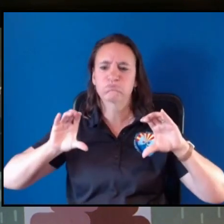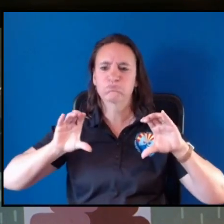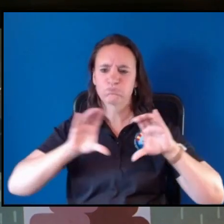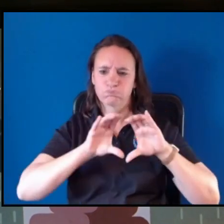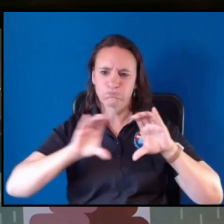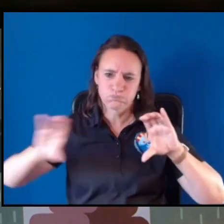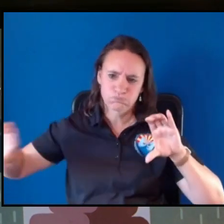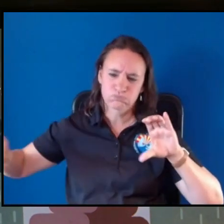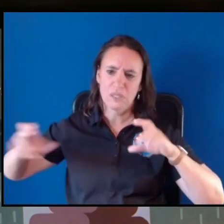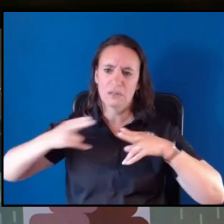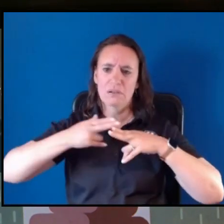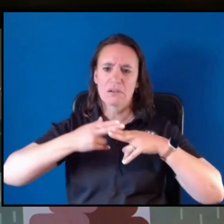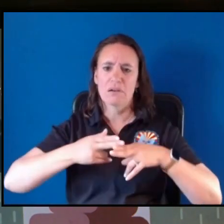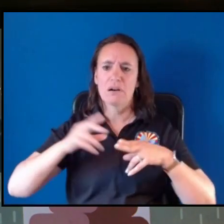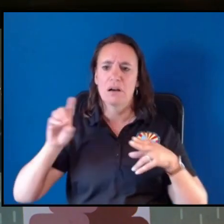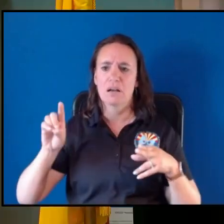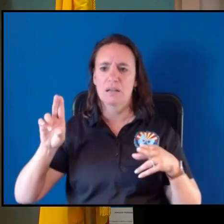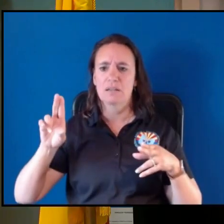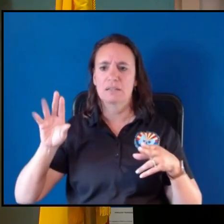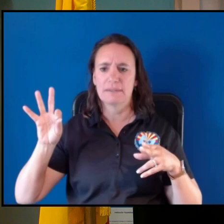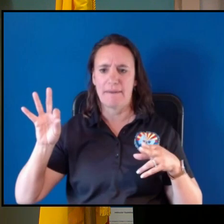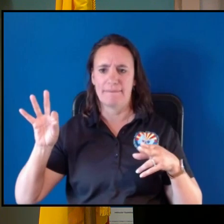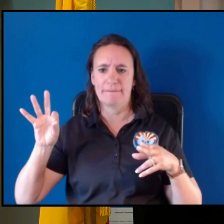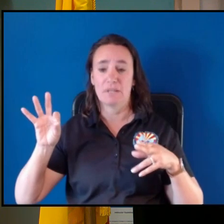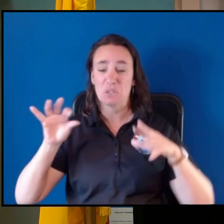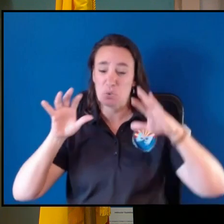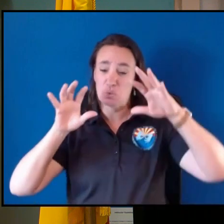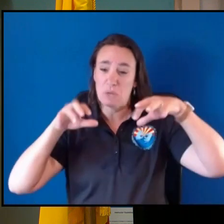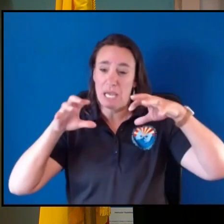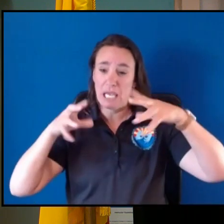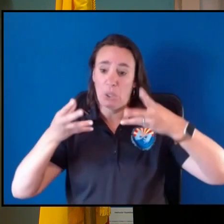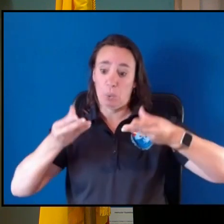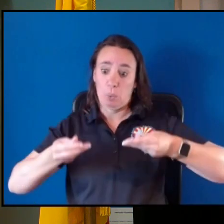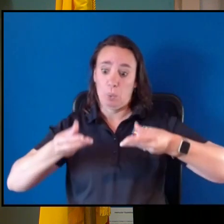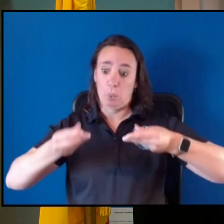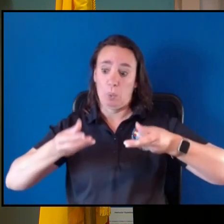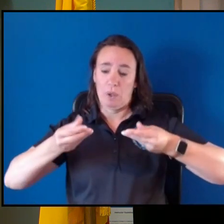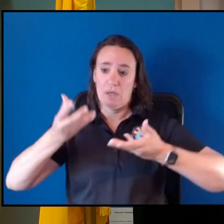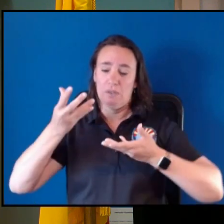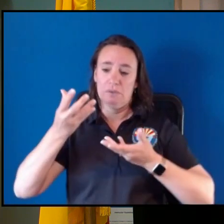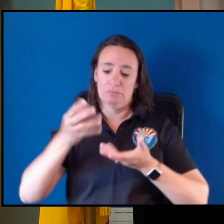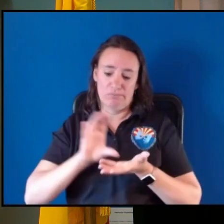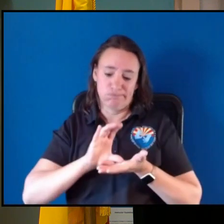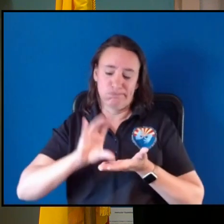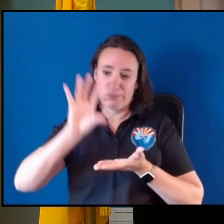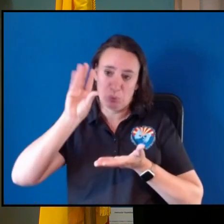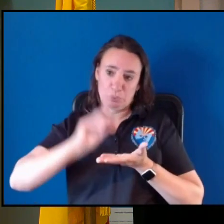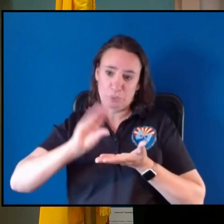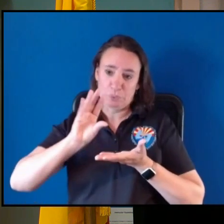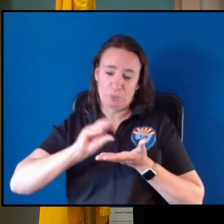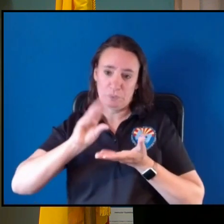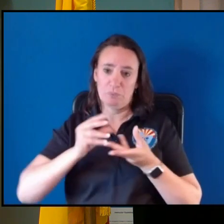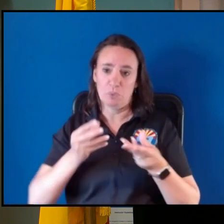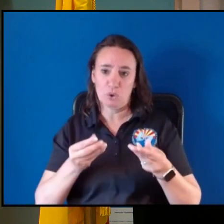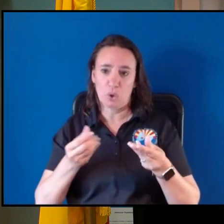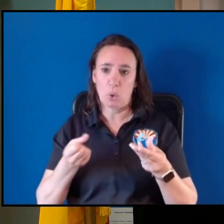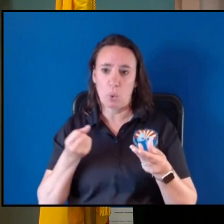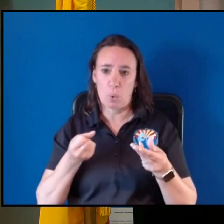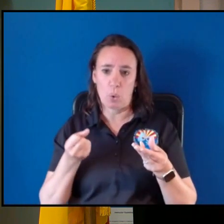acts as a sponge when it rains. They absorb a lot of the moisture and hold and so it doesn't run off down the hill